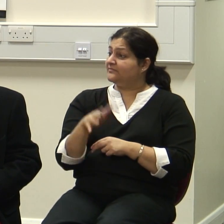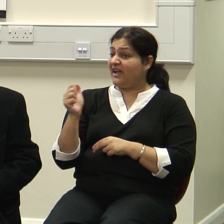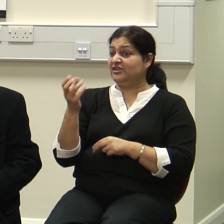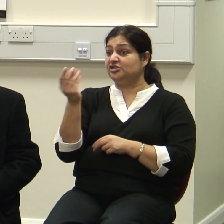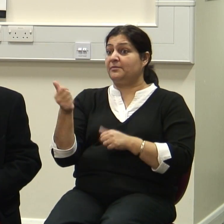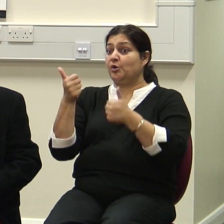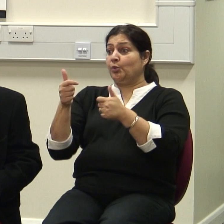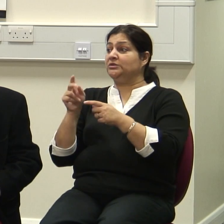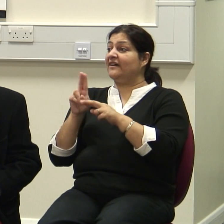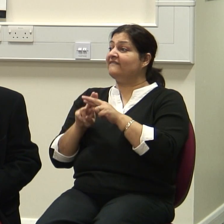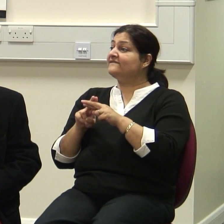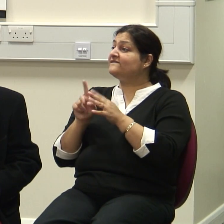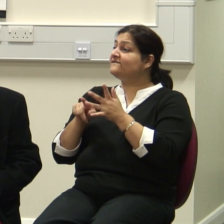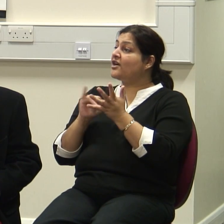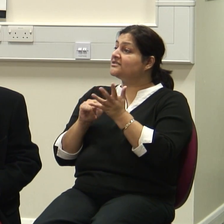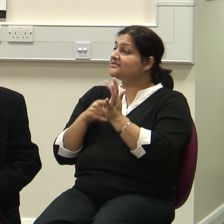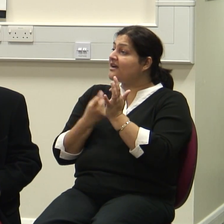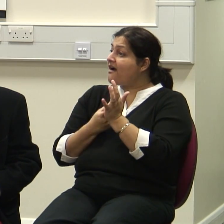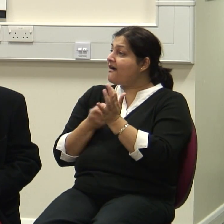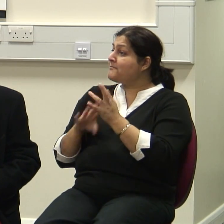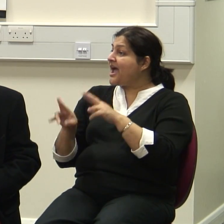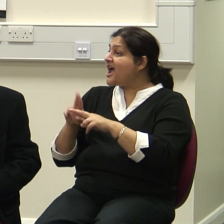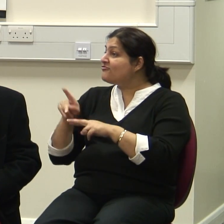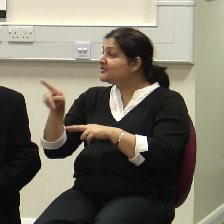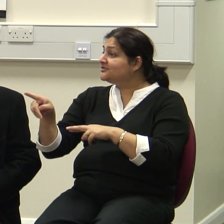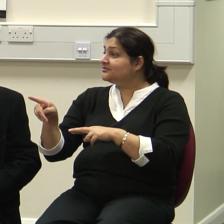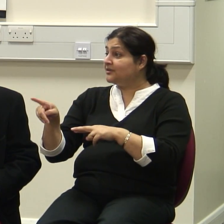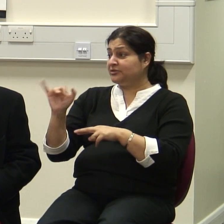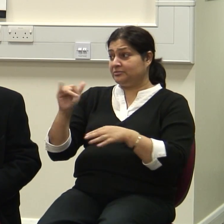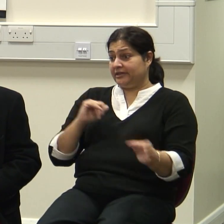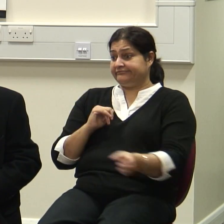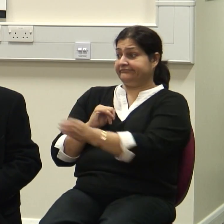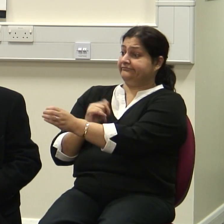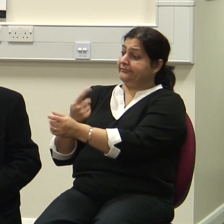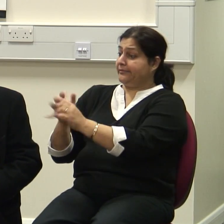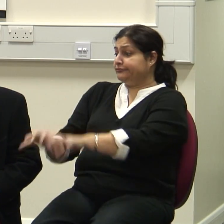parenting to foster parents whom [23.55] children get raped and used for pornography.